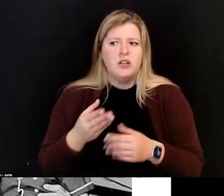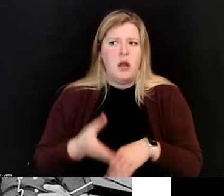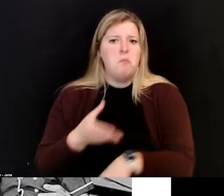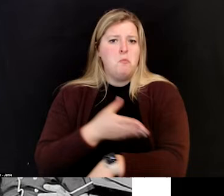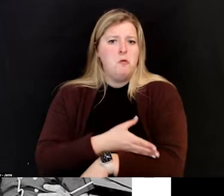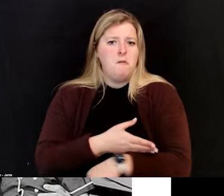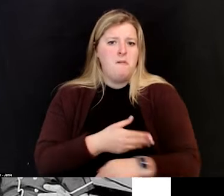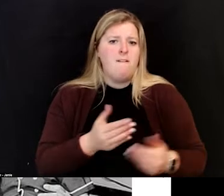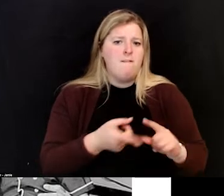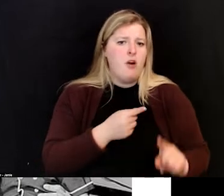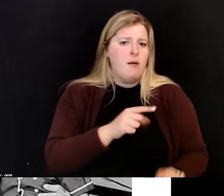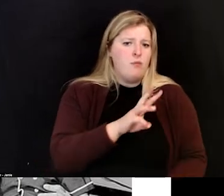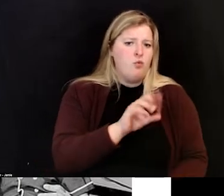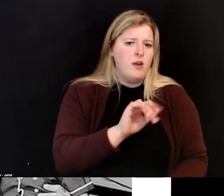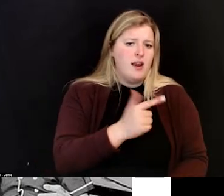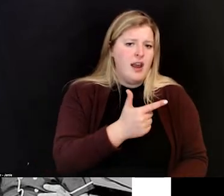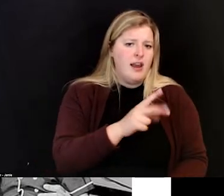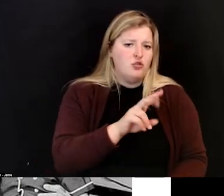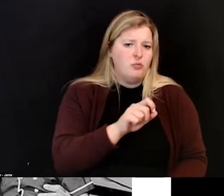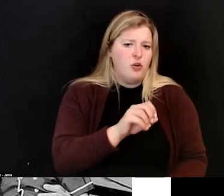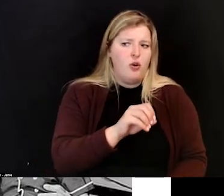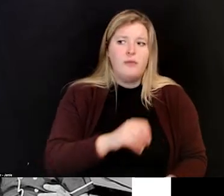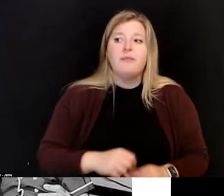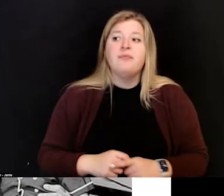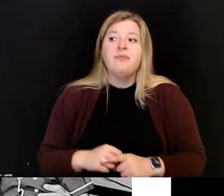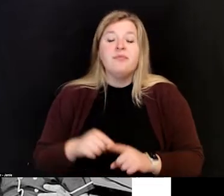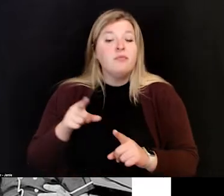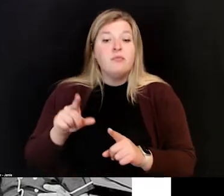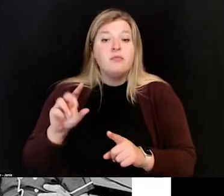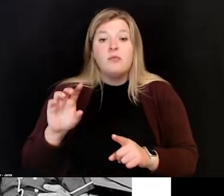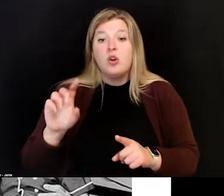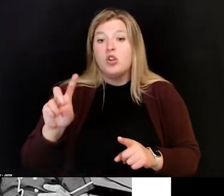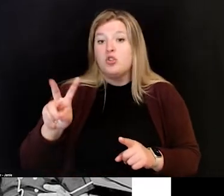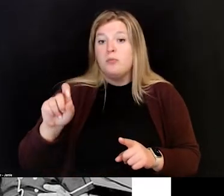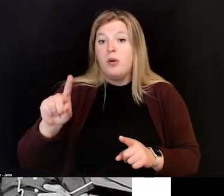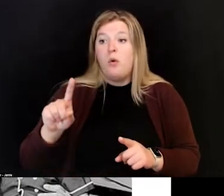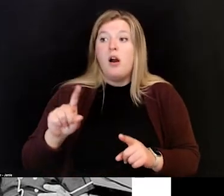So WCAG 2.1 provides greater support for low vision users.